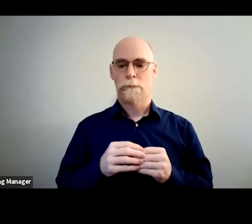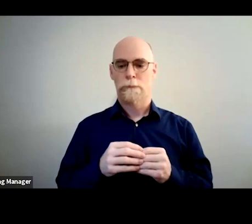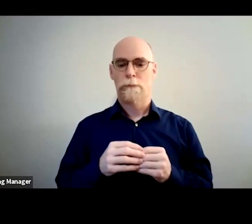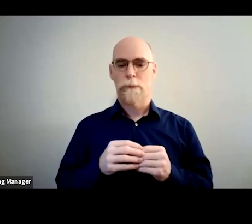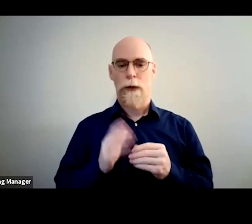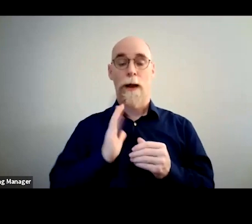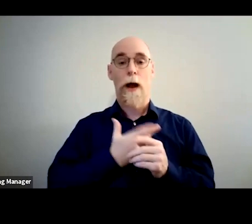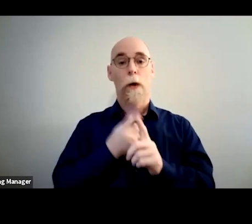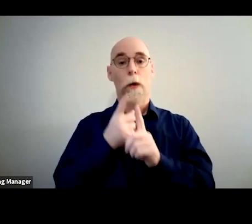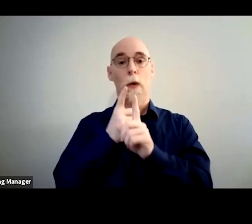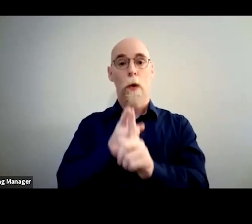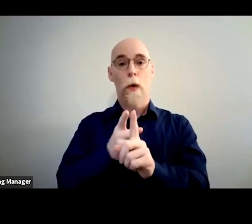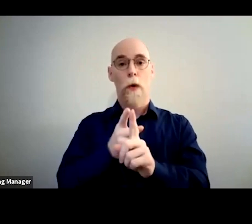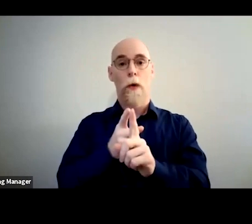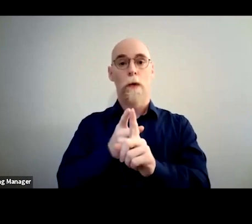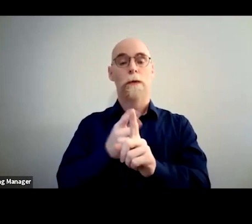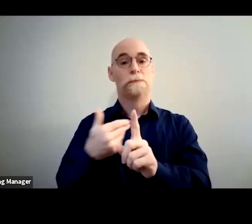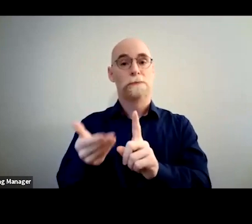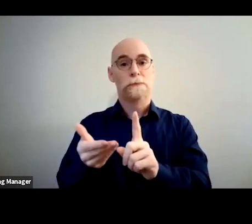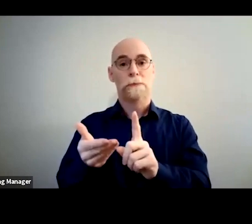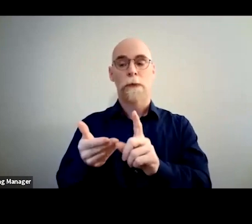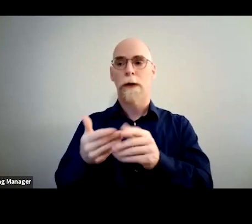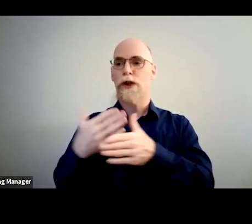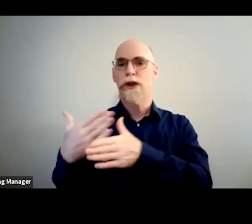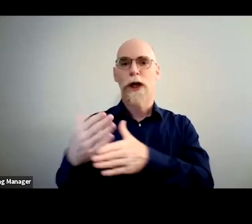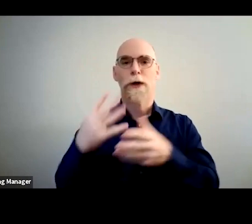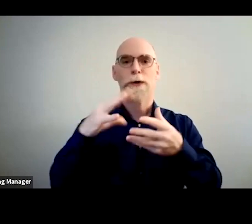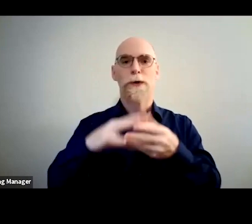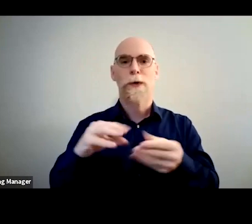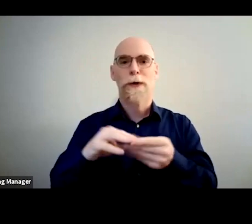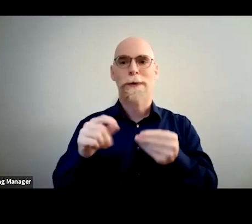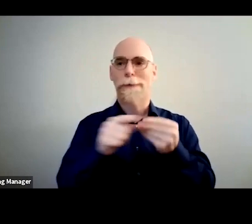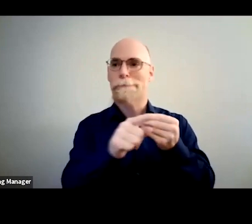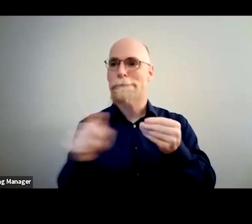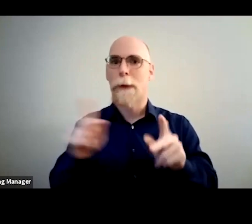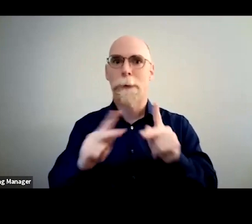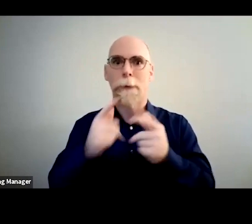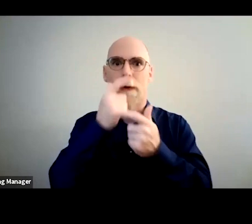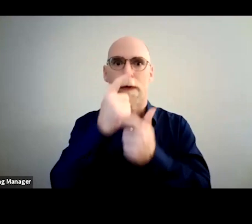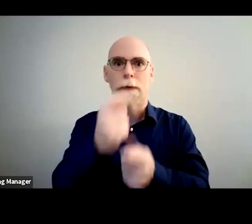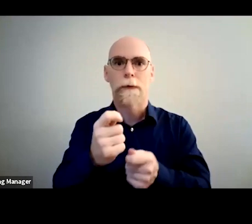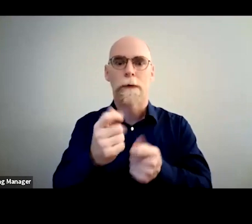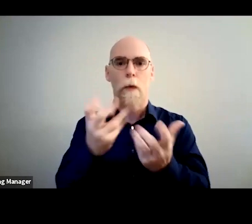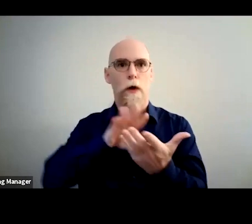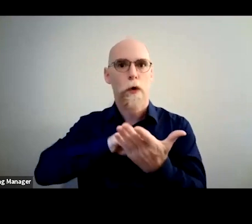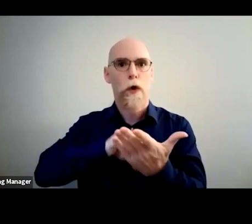just stories that people are interested in or have an idea that they just want to know more.